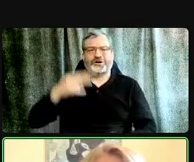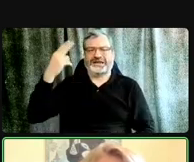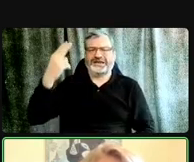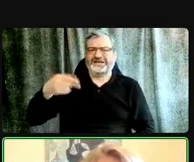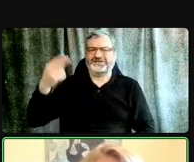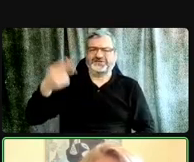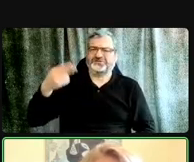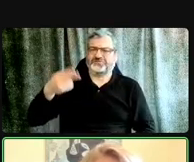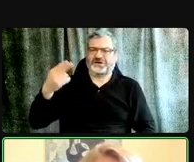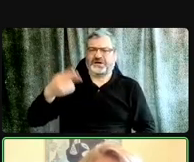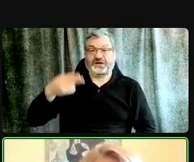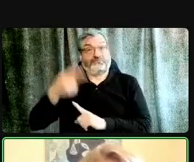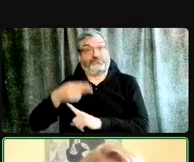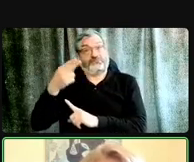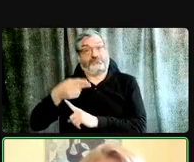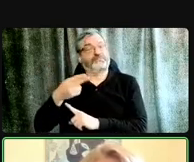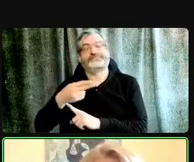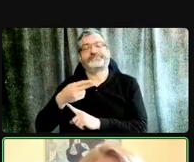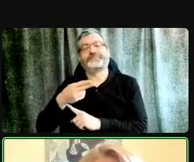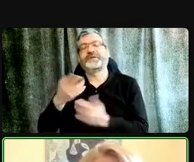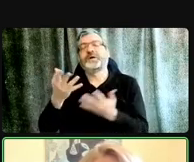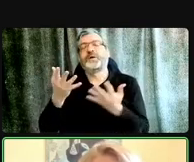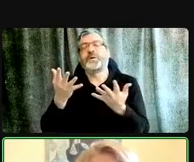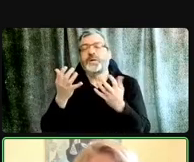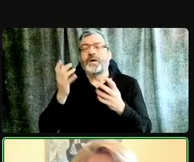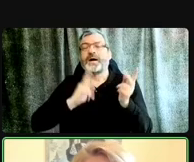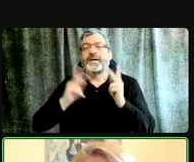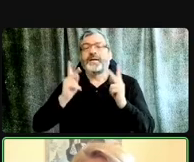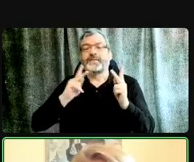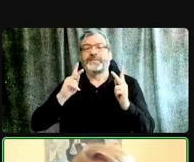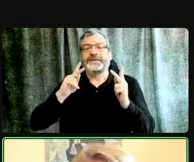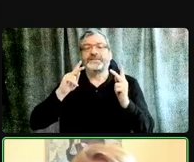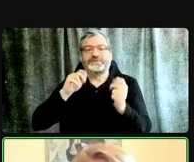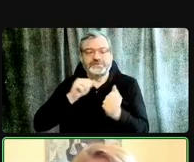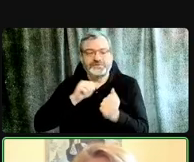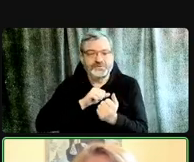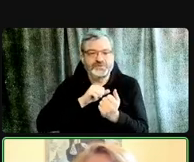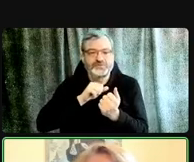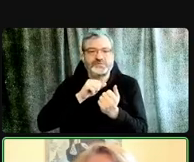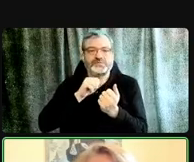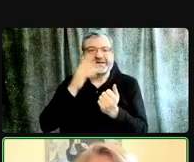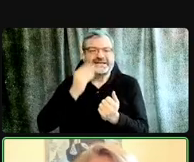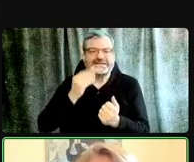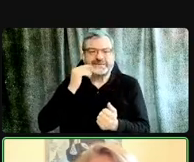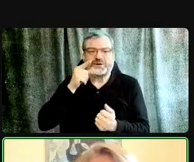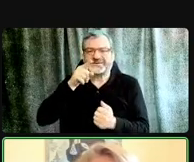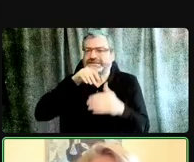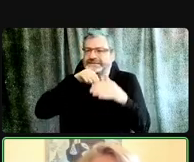We wanted people to come at it in the most accessible way possible and really think